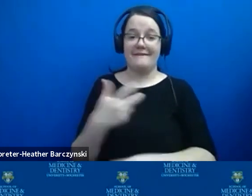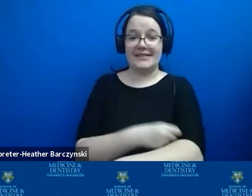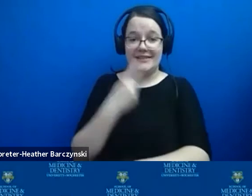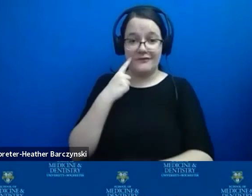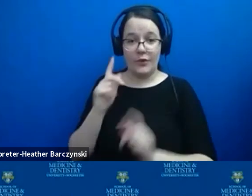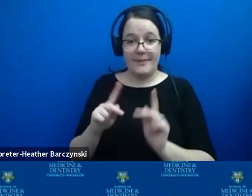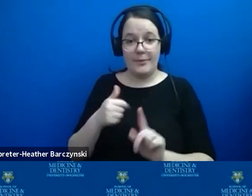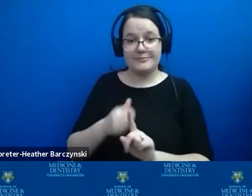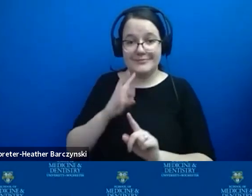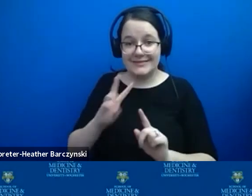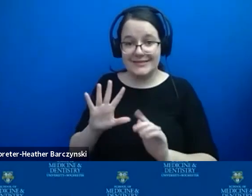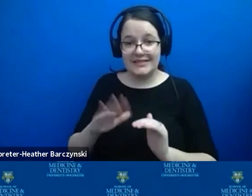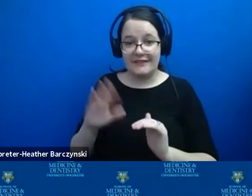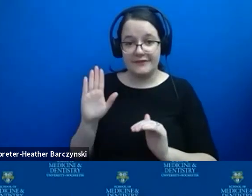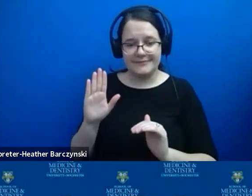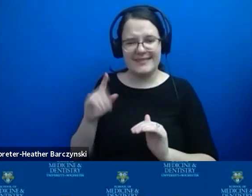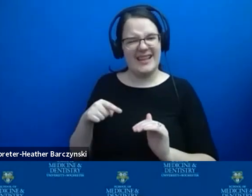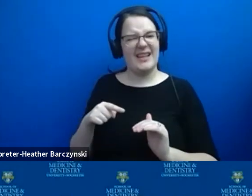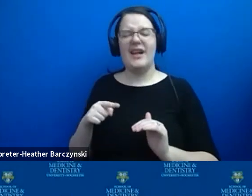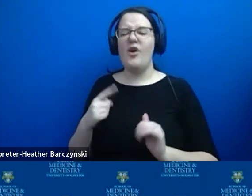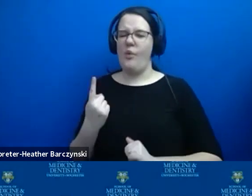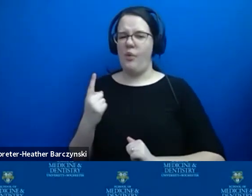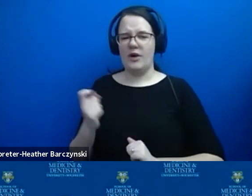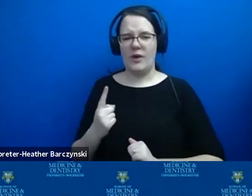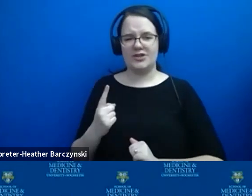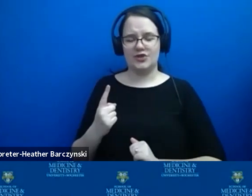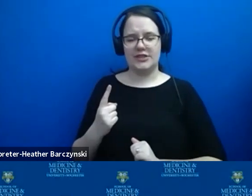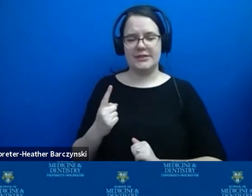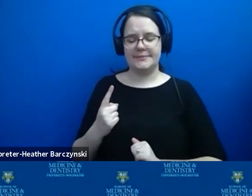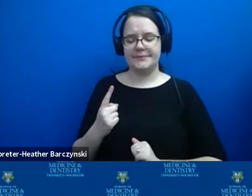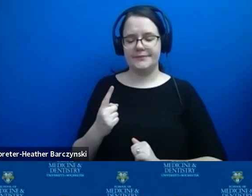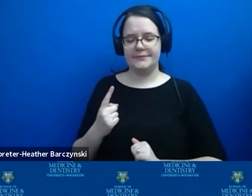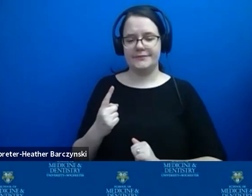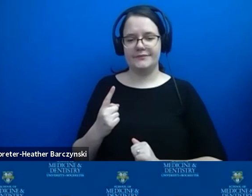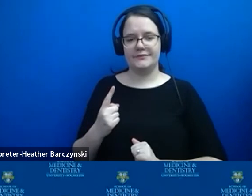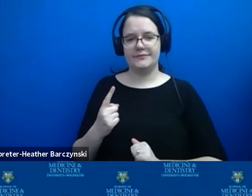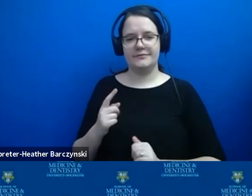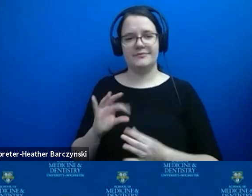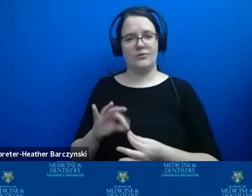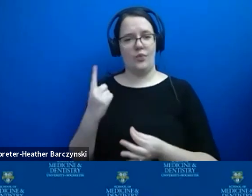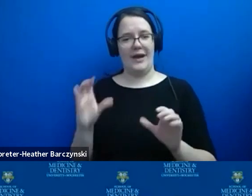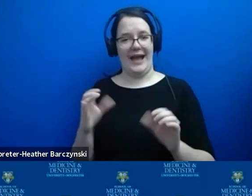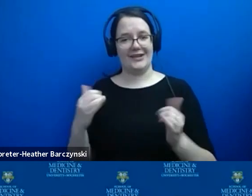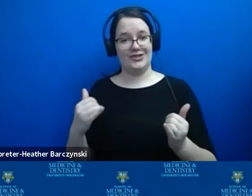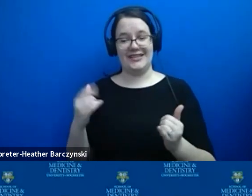of those is is related to um an action that was announced today where the german government um